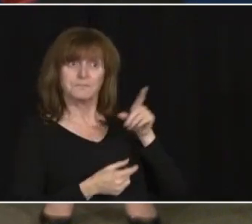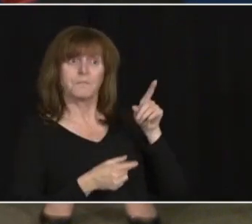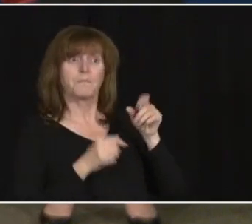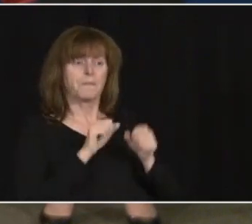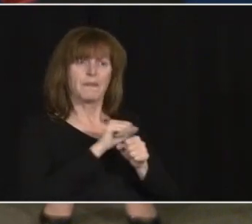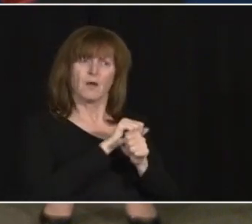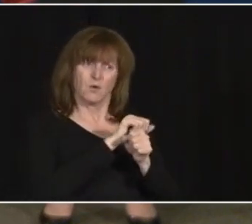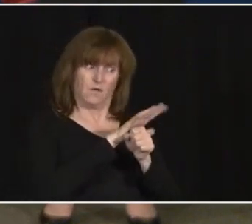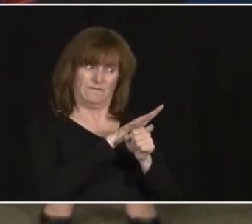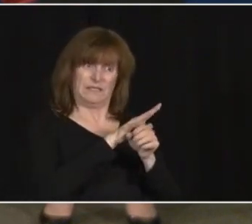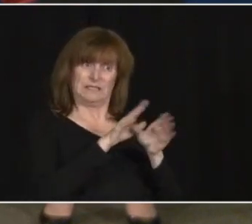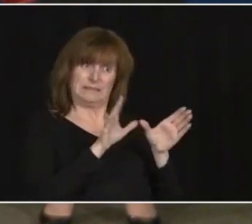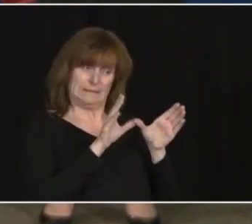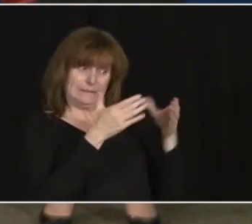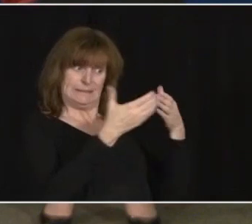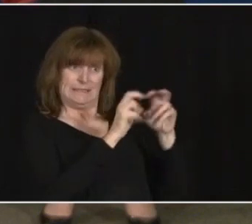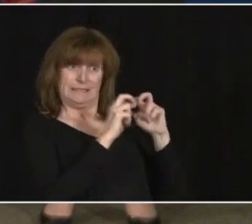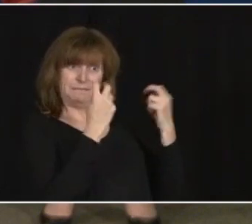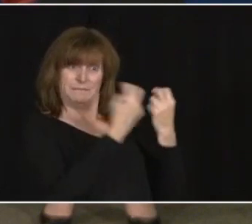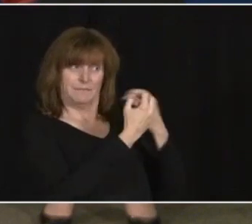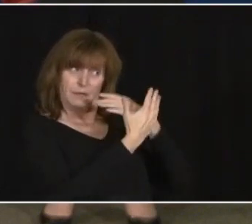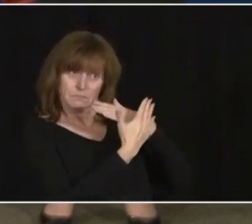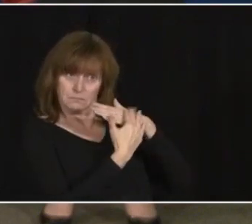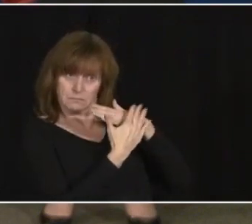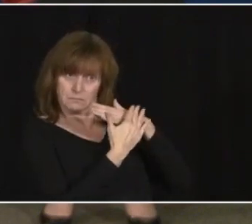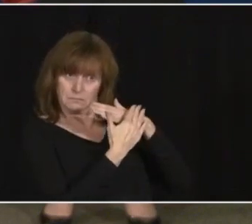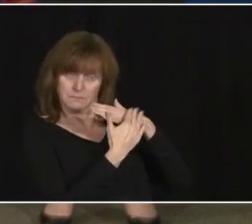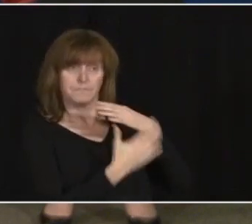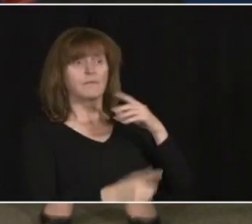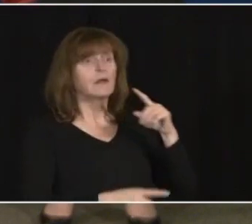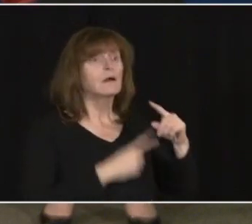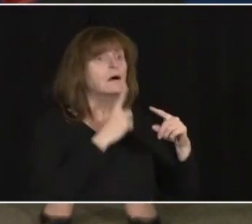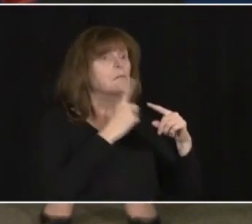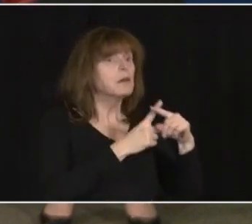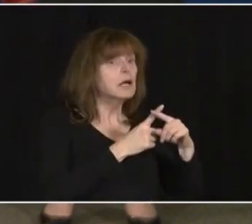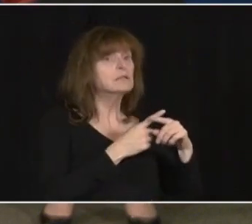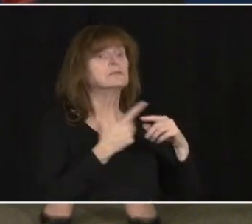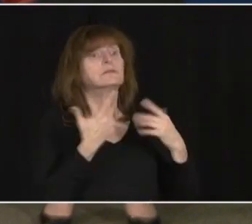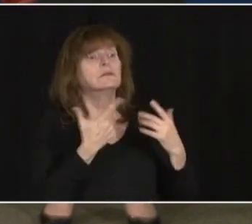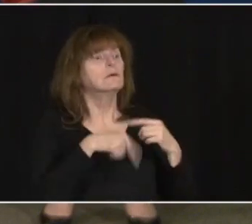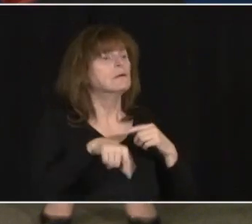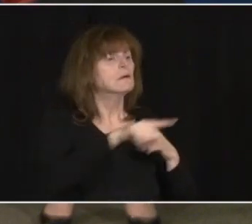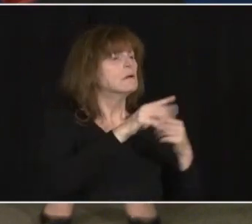with jurisdictions and all 444 municipalities across this province